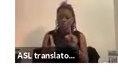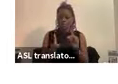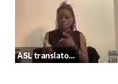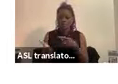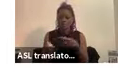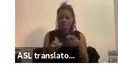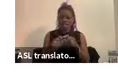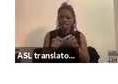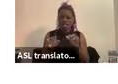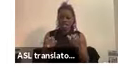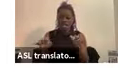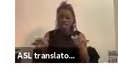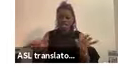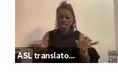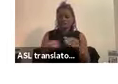And it means that we may see increases in